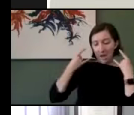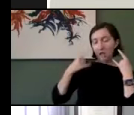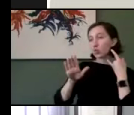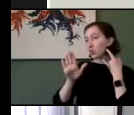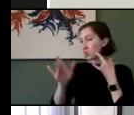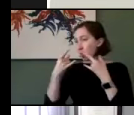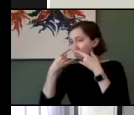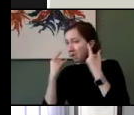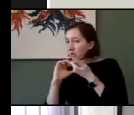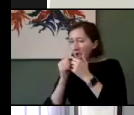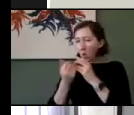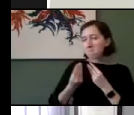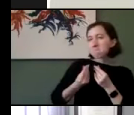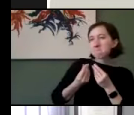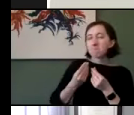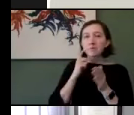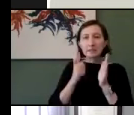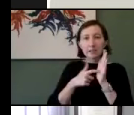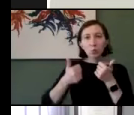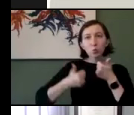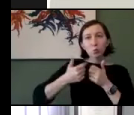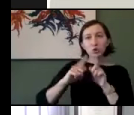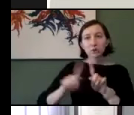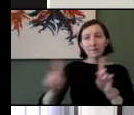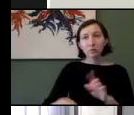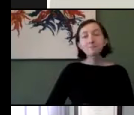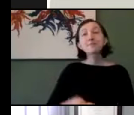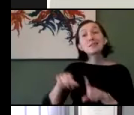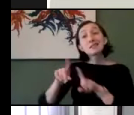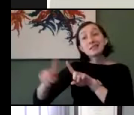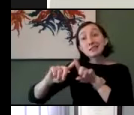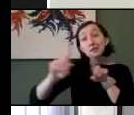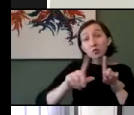textures from other members of the household is really helpful.